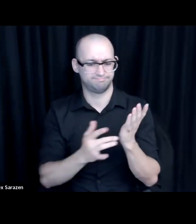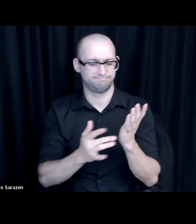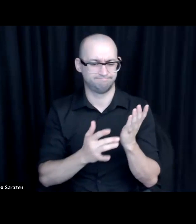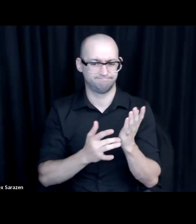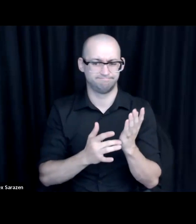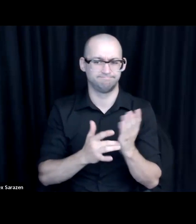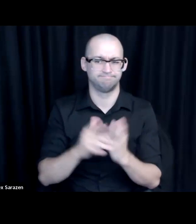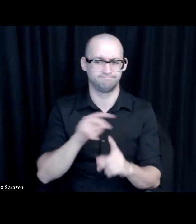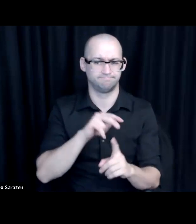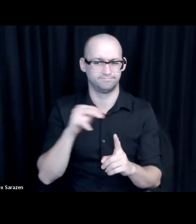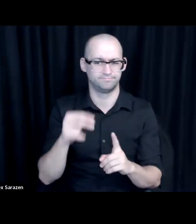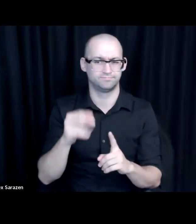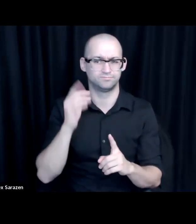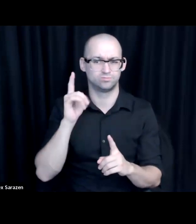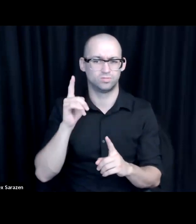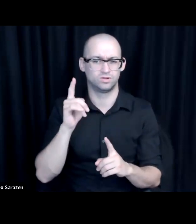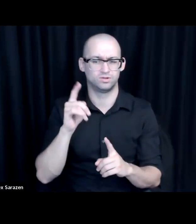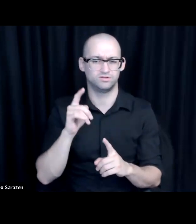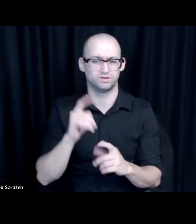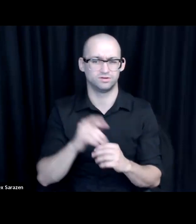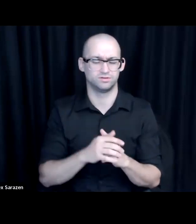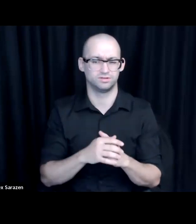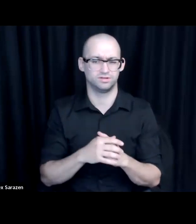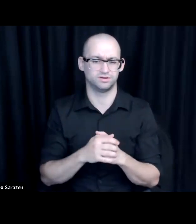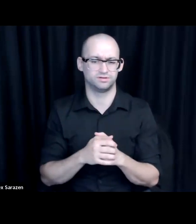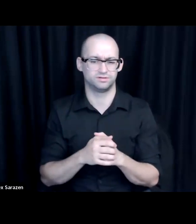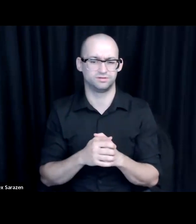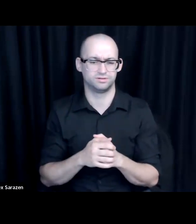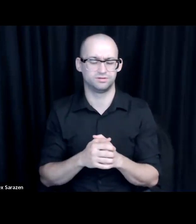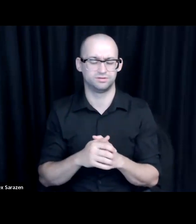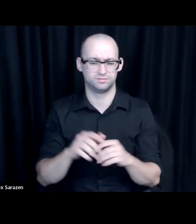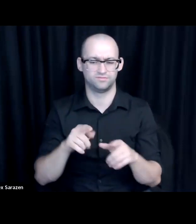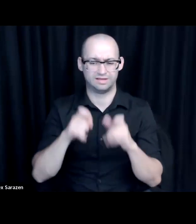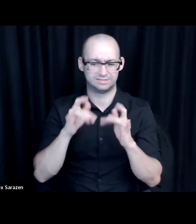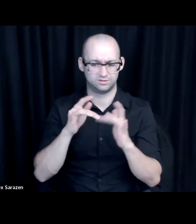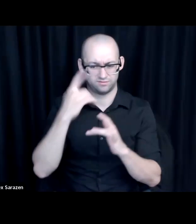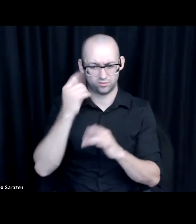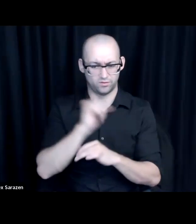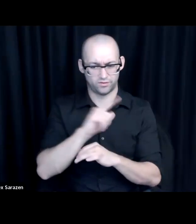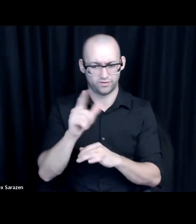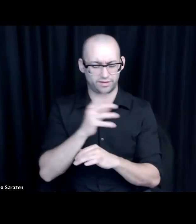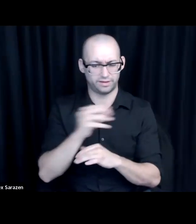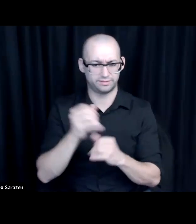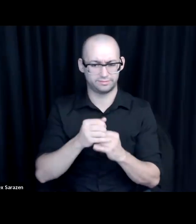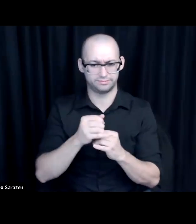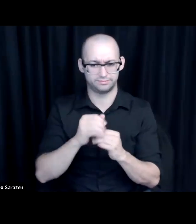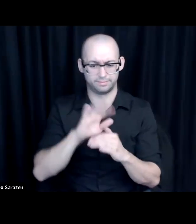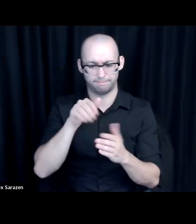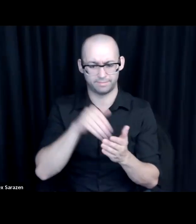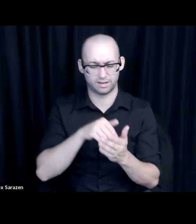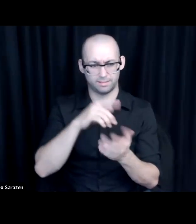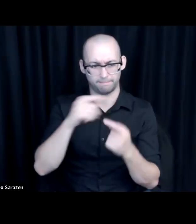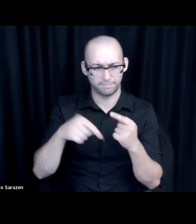you know, Broadband For All and on the Middle Mile side and on the digital equity plan development,